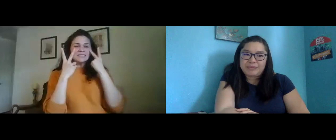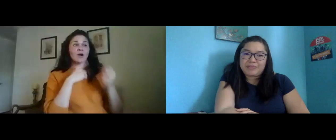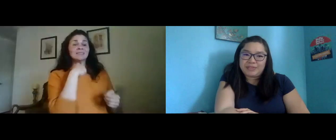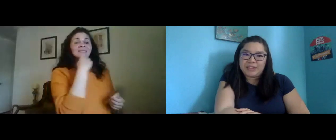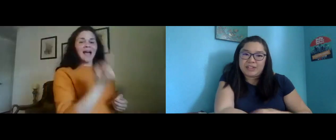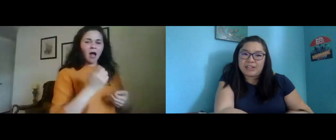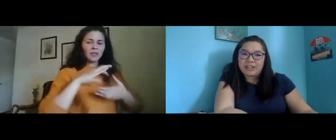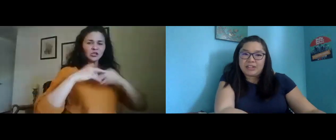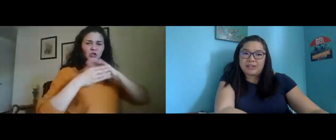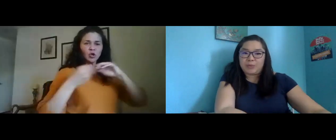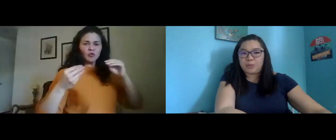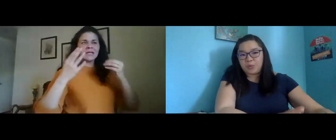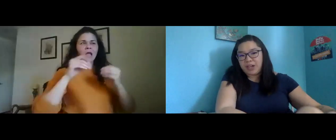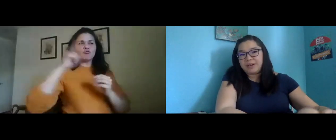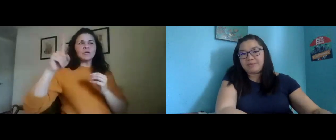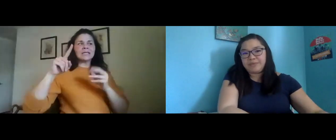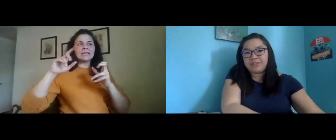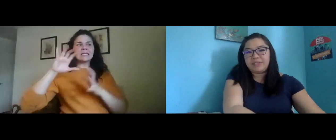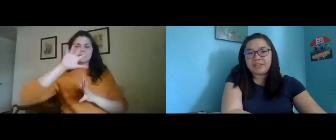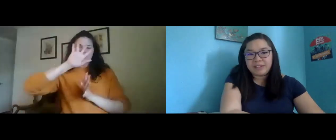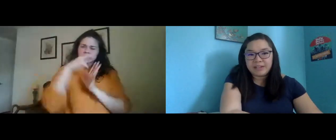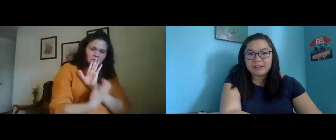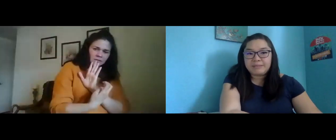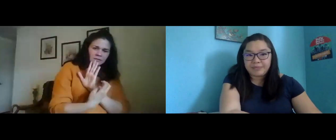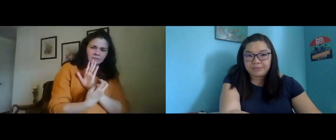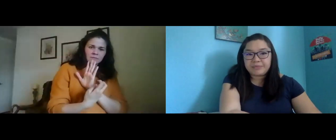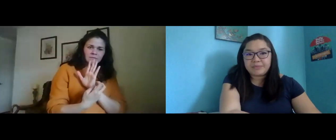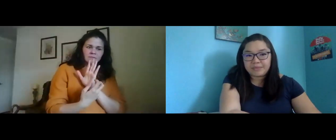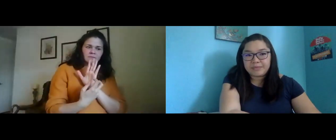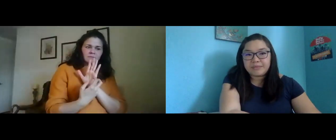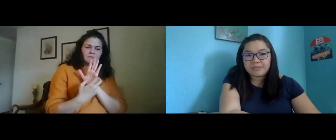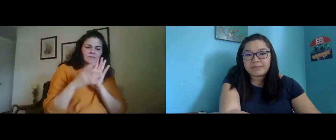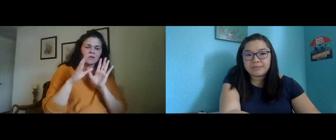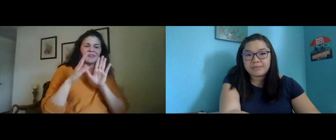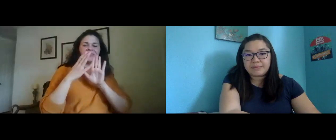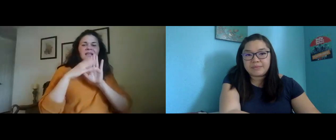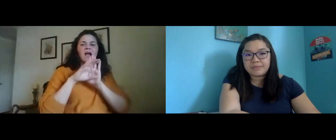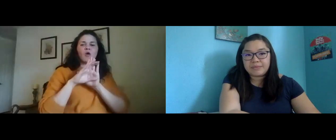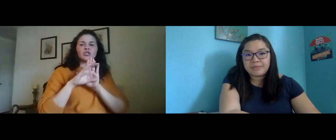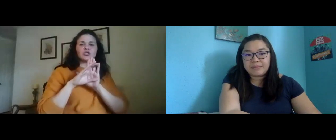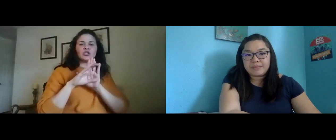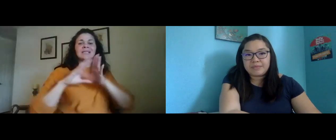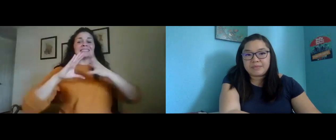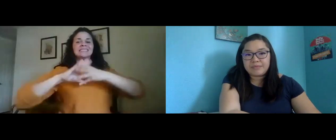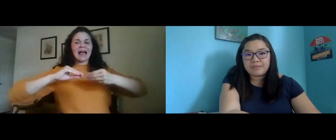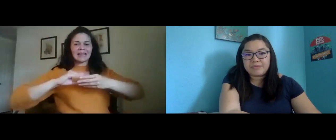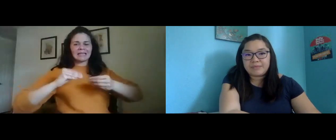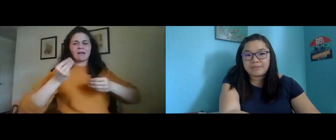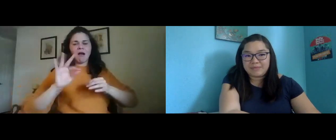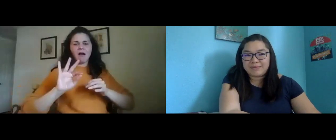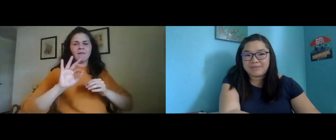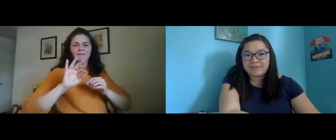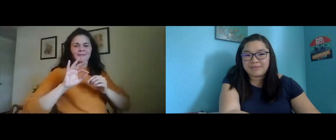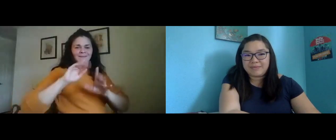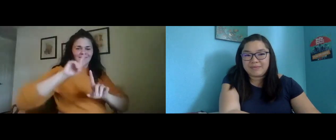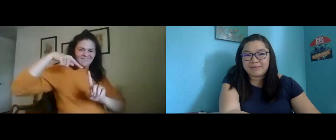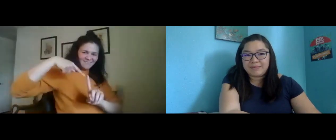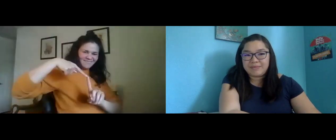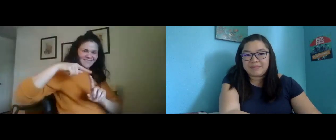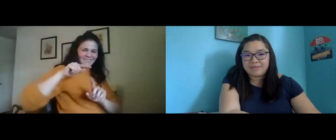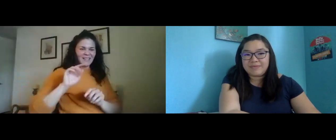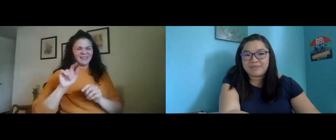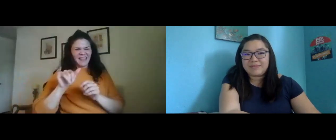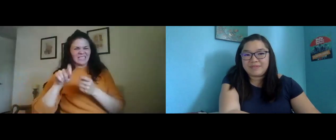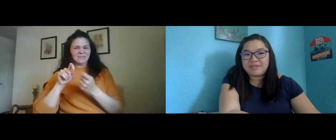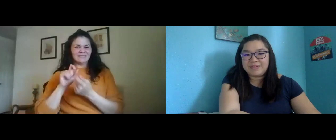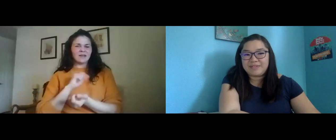Yes, using visuals as a tool of storytelling and immersing myself in the character in that specific poem